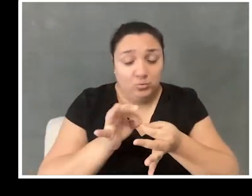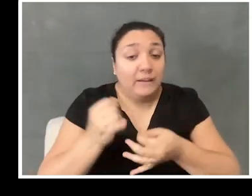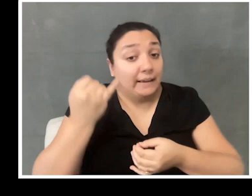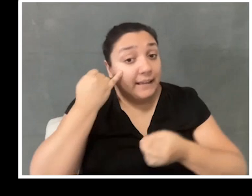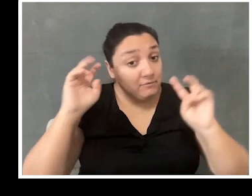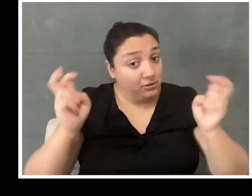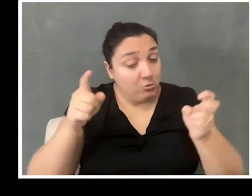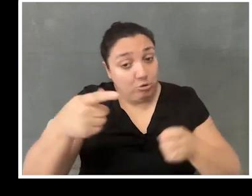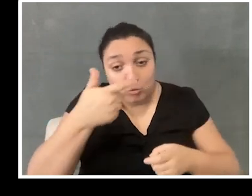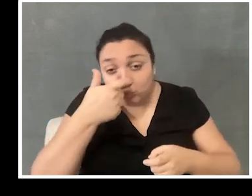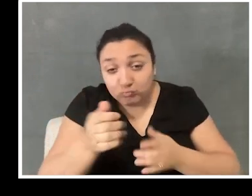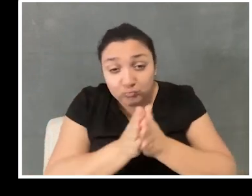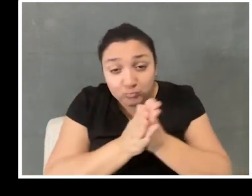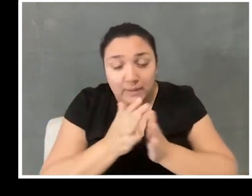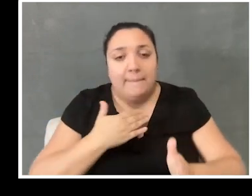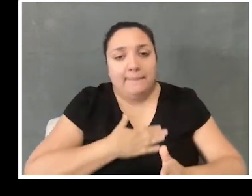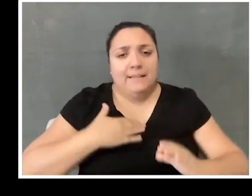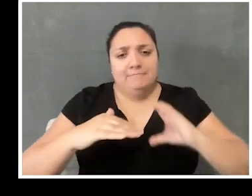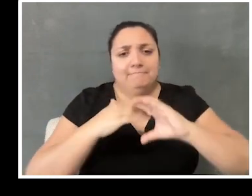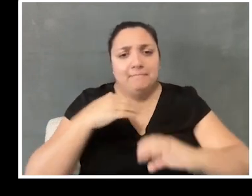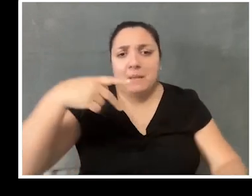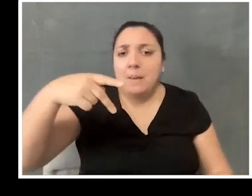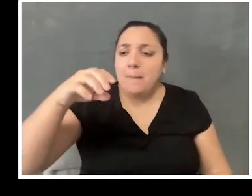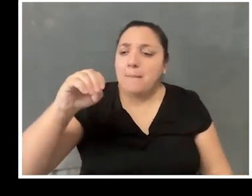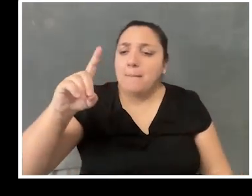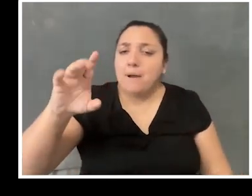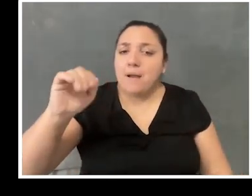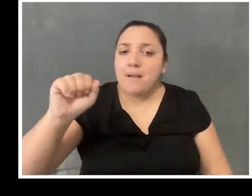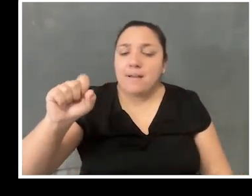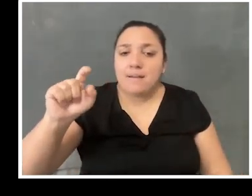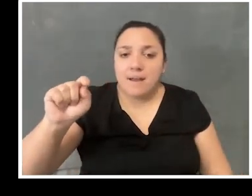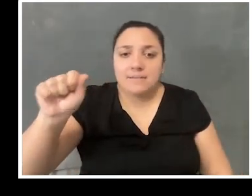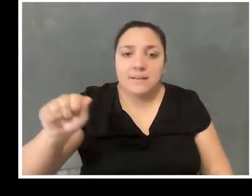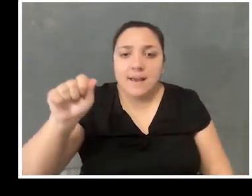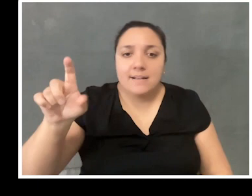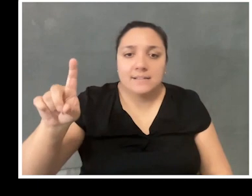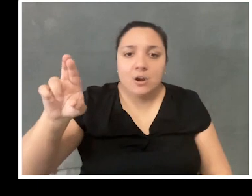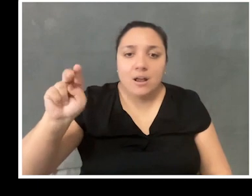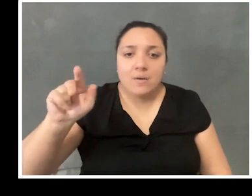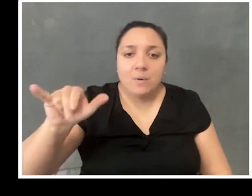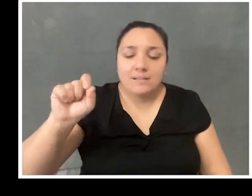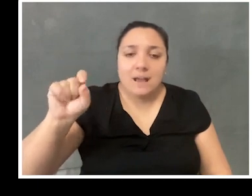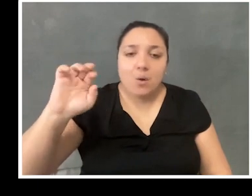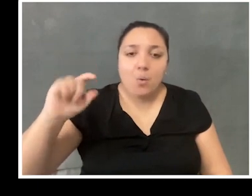If there is a subject you would like us to discuss, please email podcast@drny.org